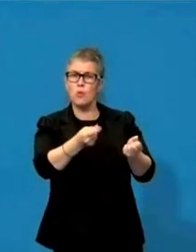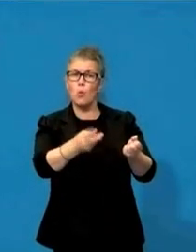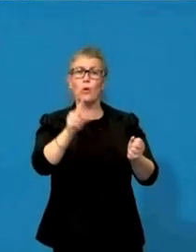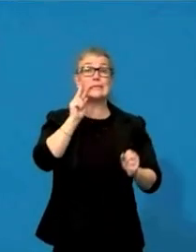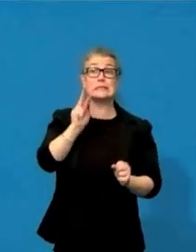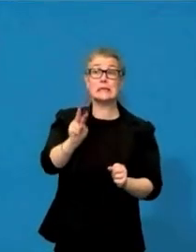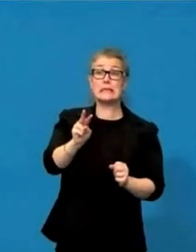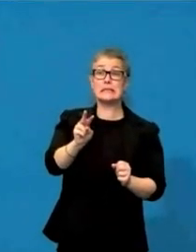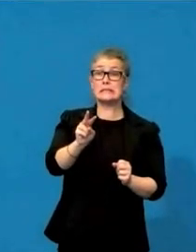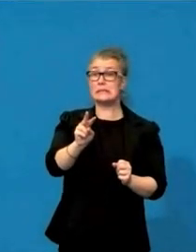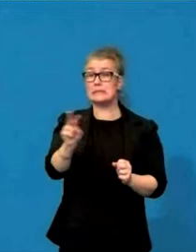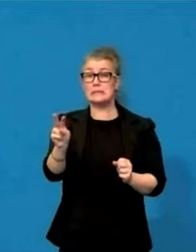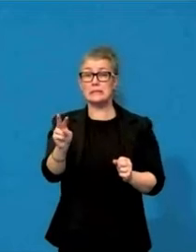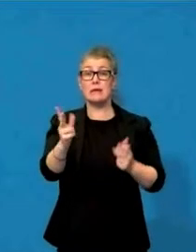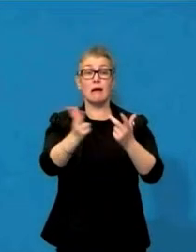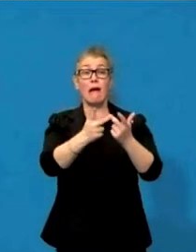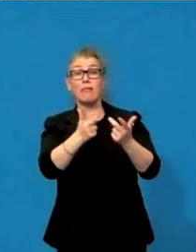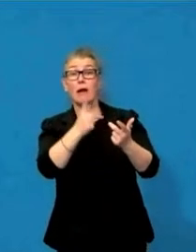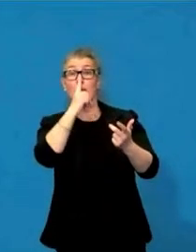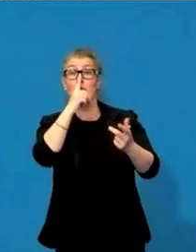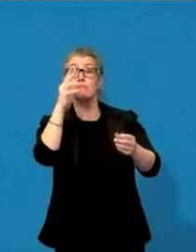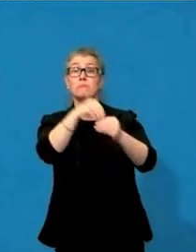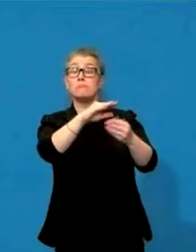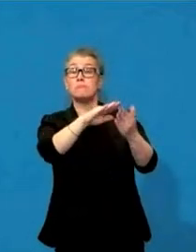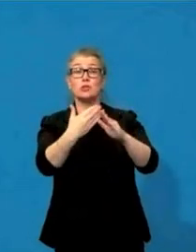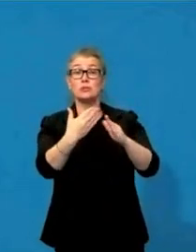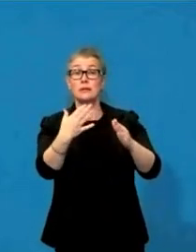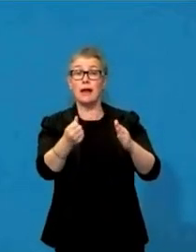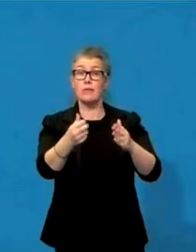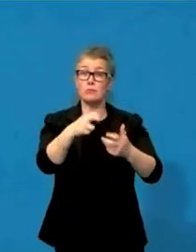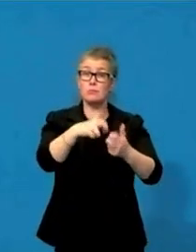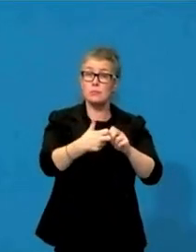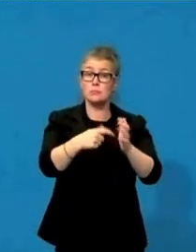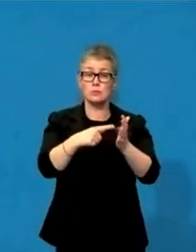difficulties by other community members accessing the NDIS?